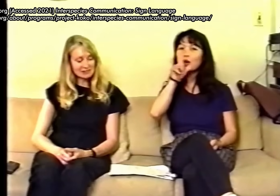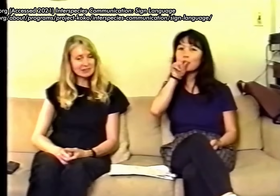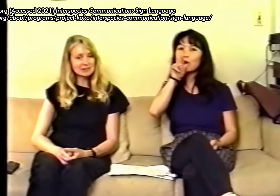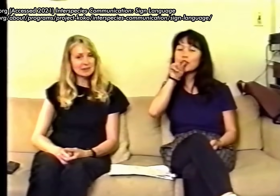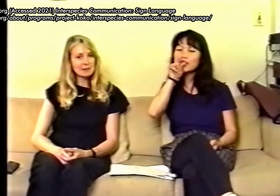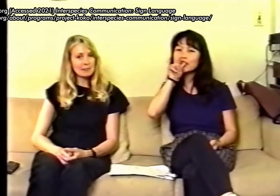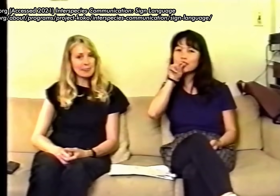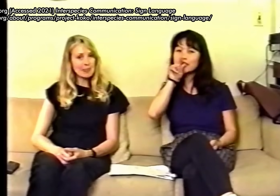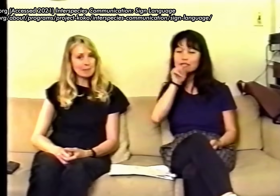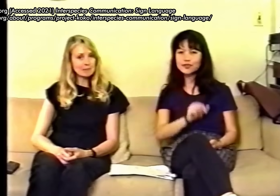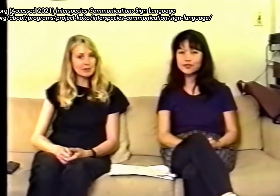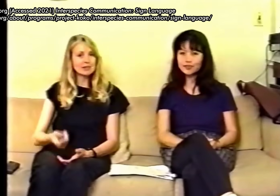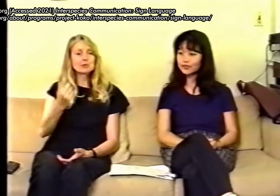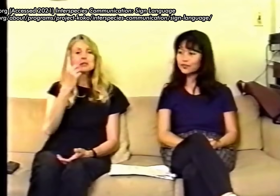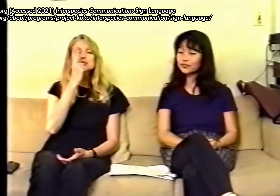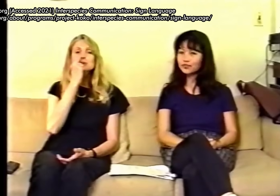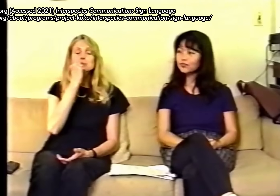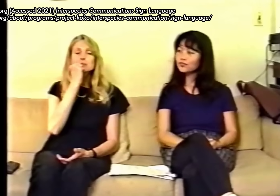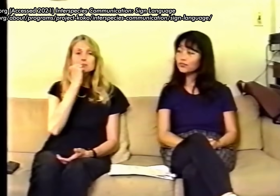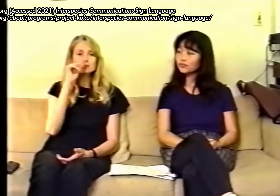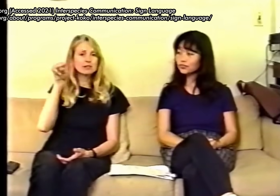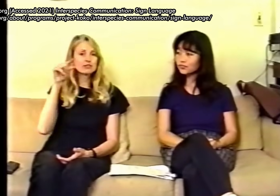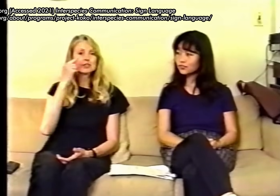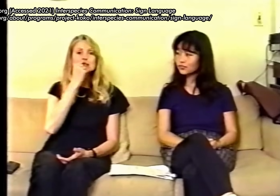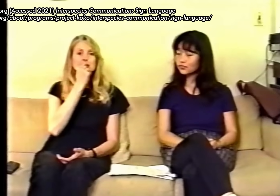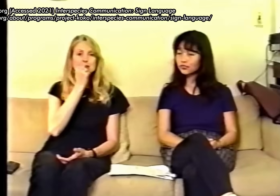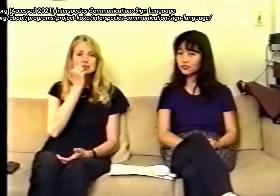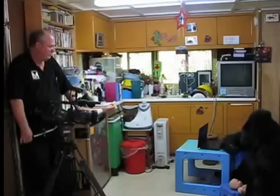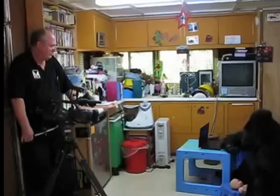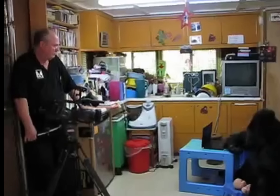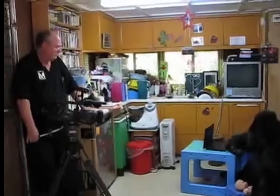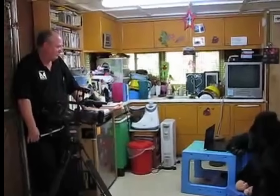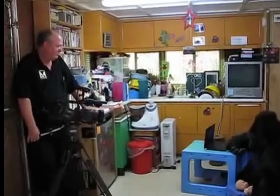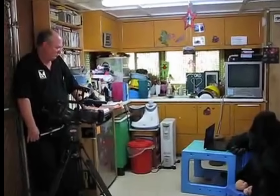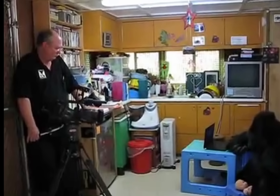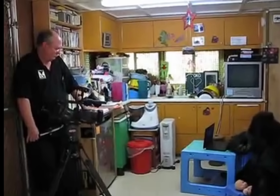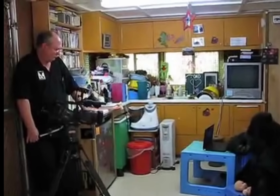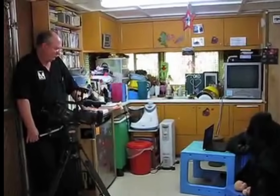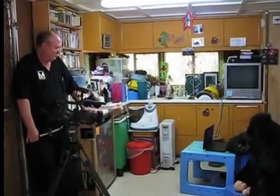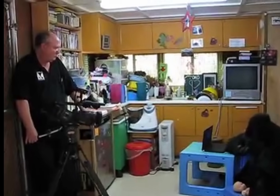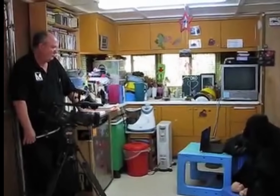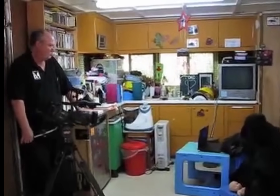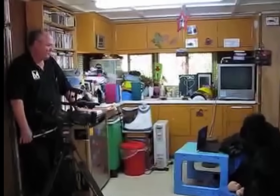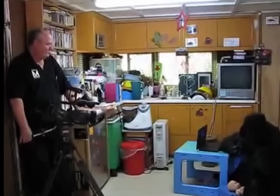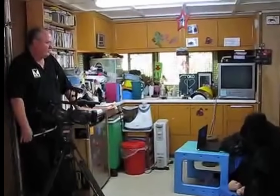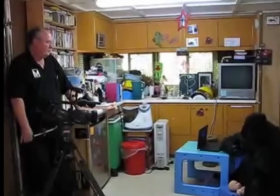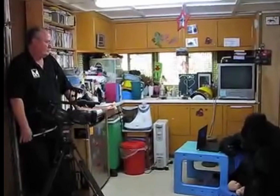but will switch to gorilla sign language (GSL) to sign certain words like bird. The issue is that the researchers who worked with Koko --